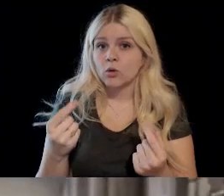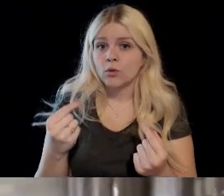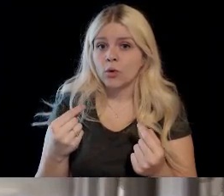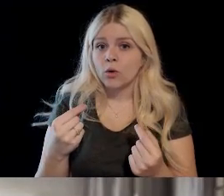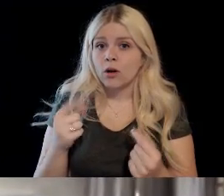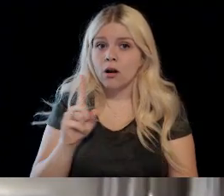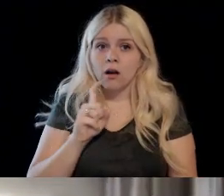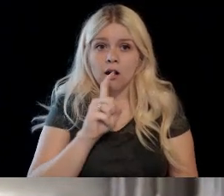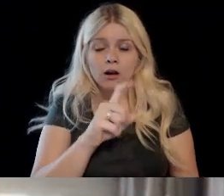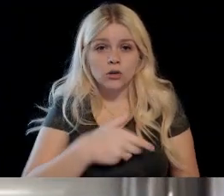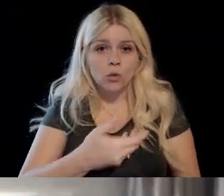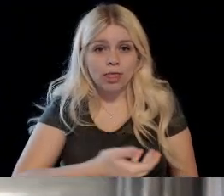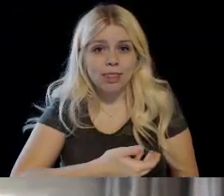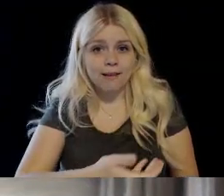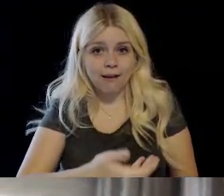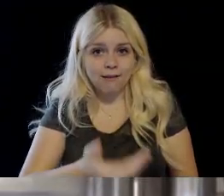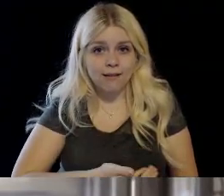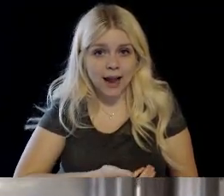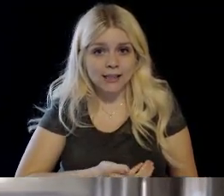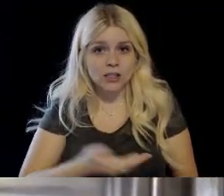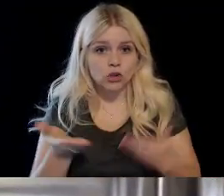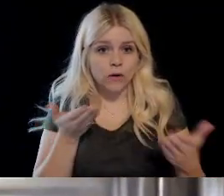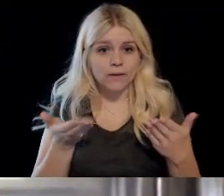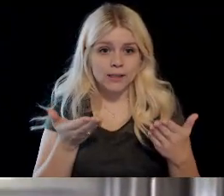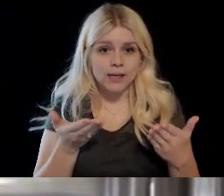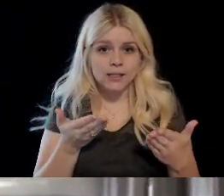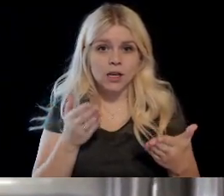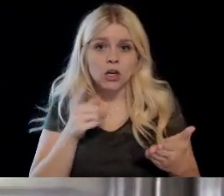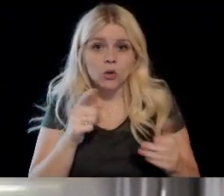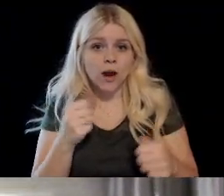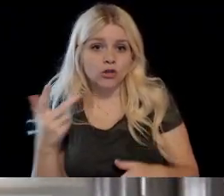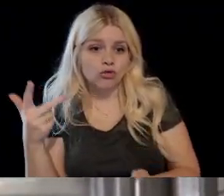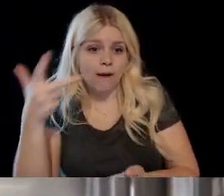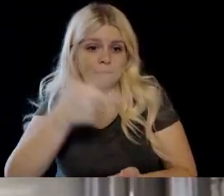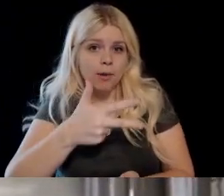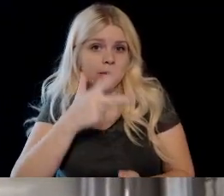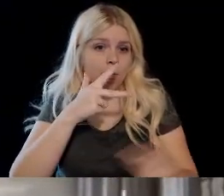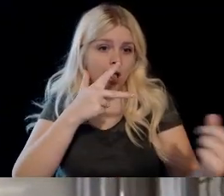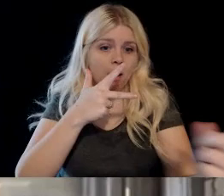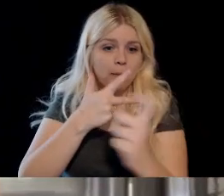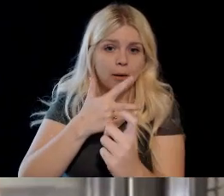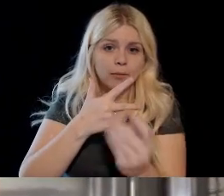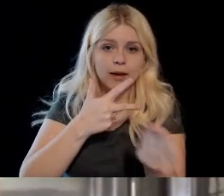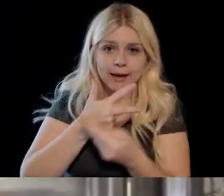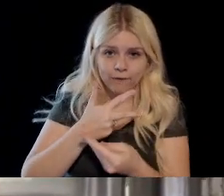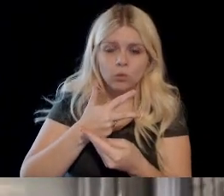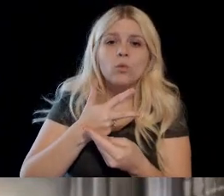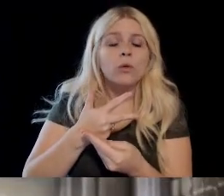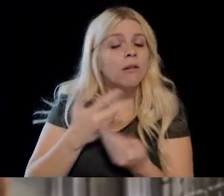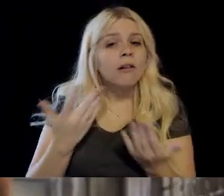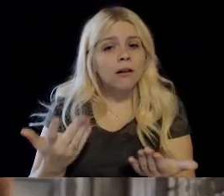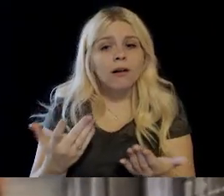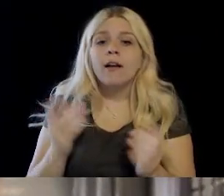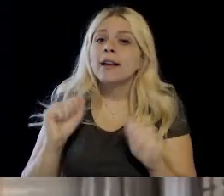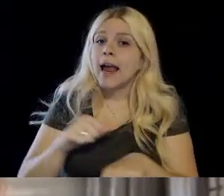services and they have curbside. They'll walk it right out to your car. They can ship it to your house. The only things they can't ship are the wine glasses. So you need to